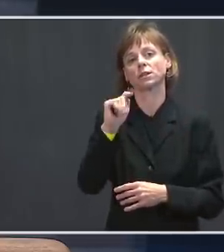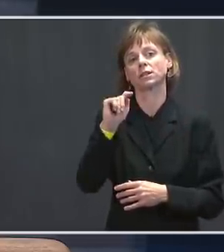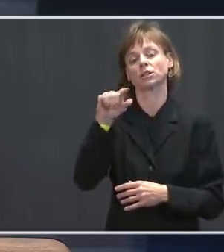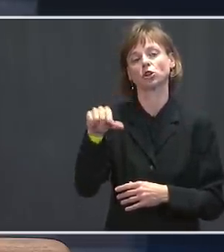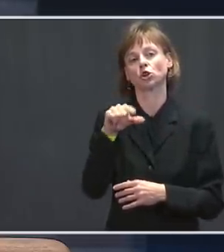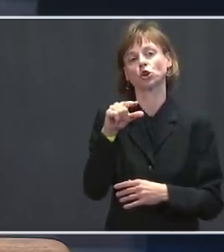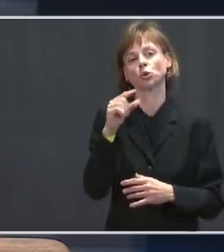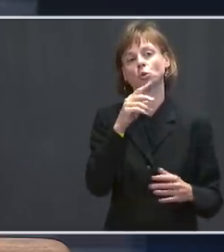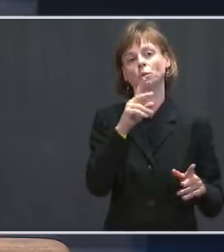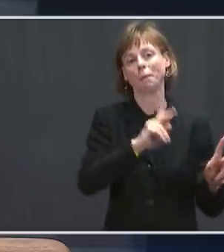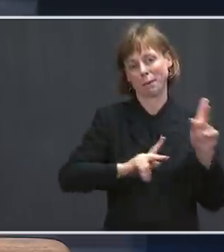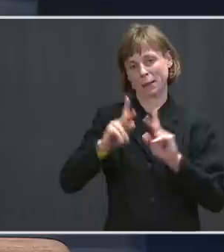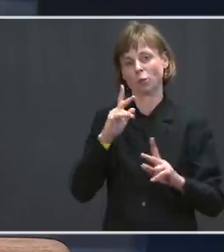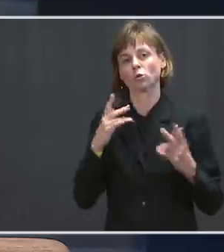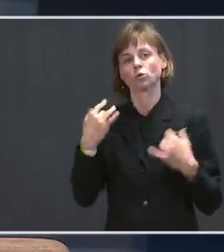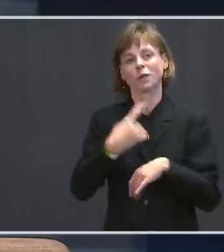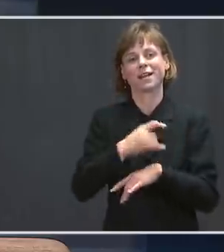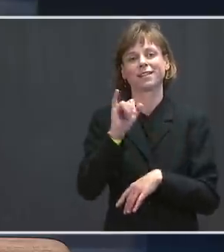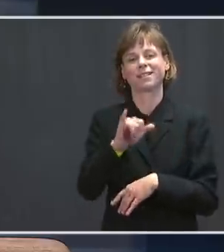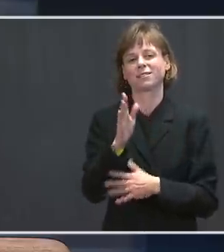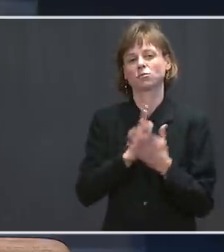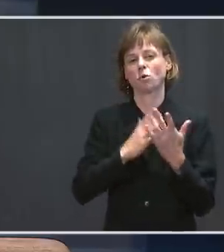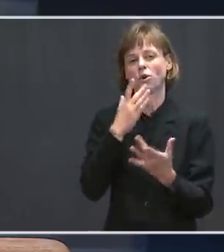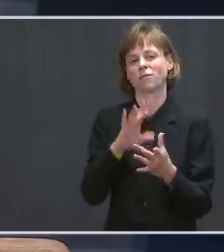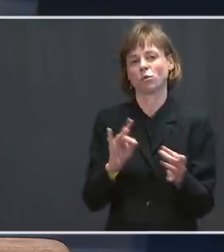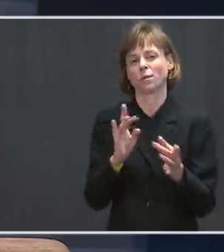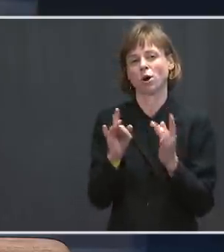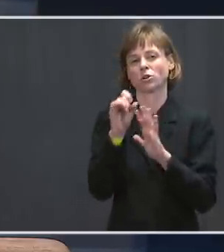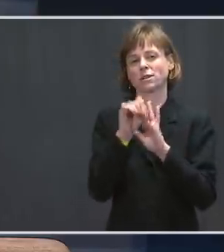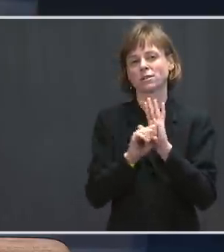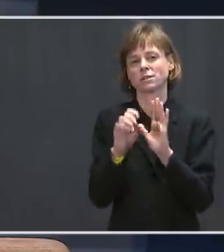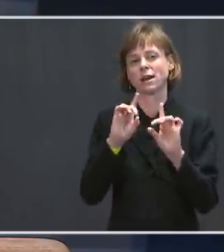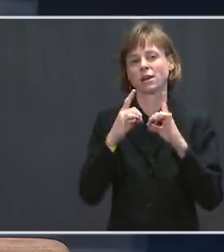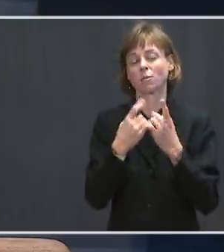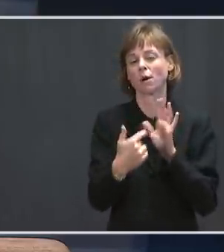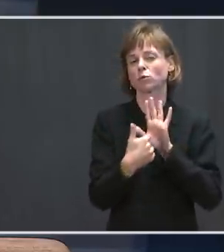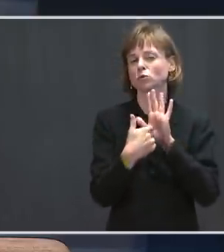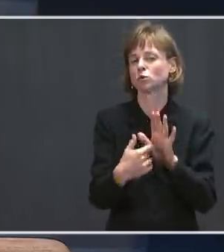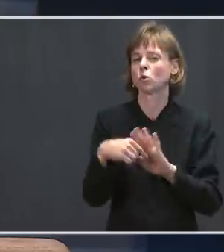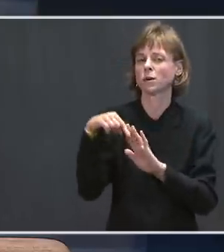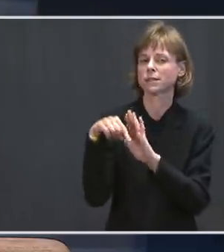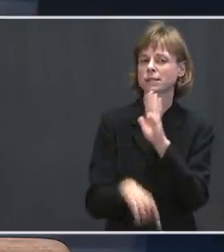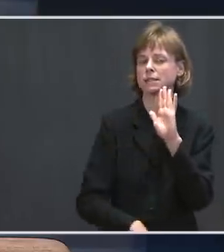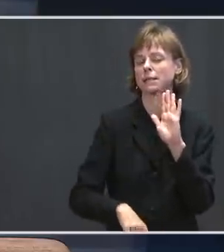That will be part of his remarks at the State Department and it reflects his deep commitment to these issues,